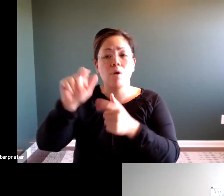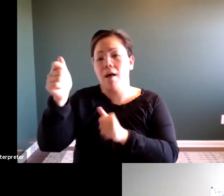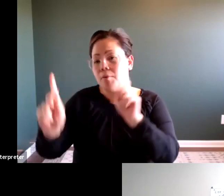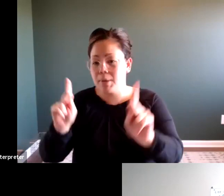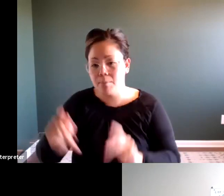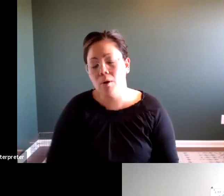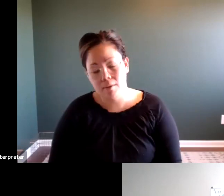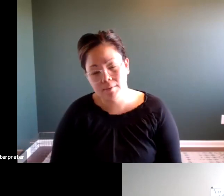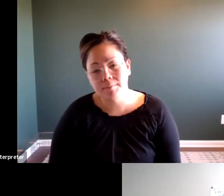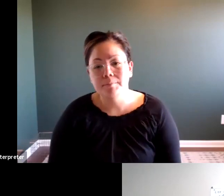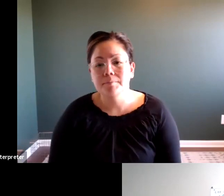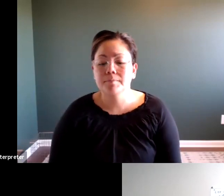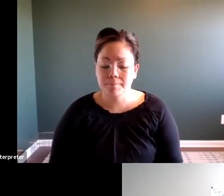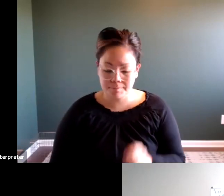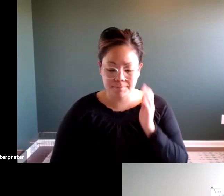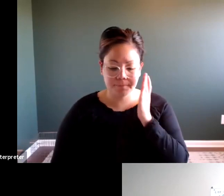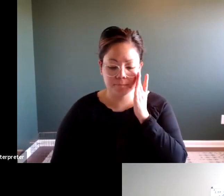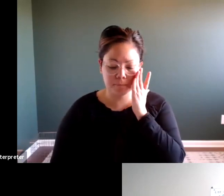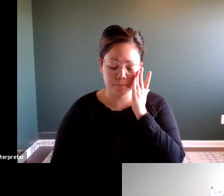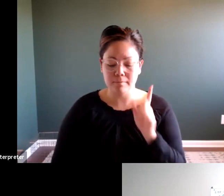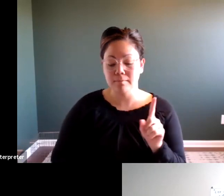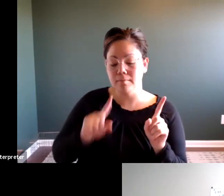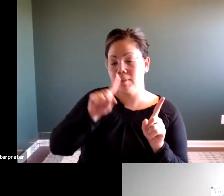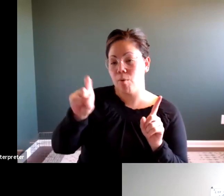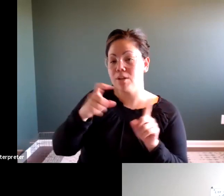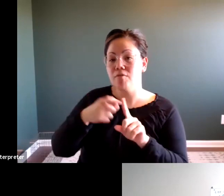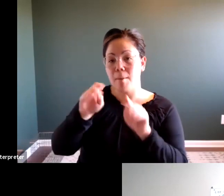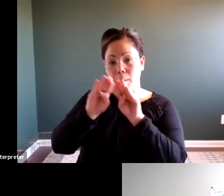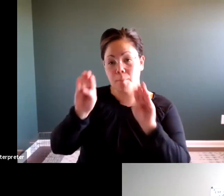Here's a question from the museum standpoint